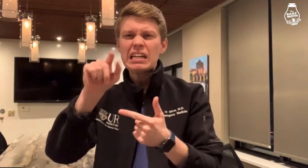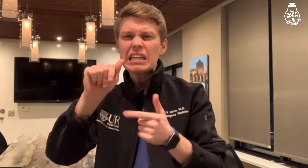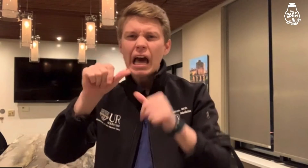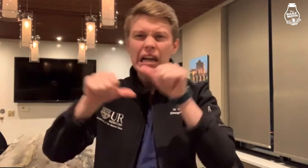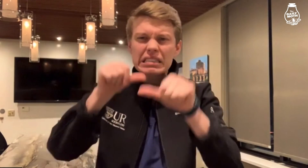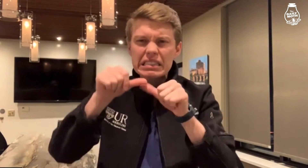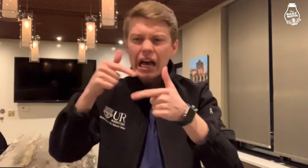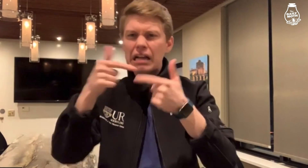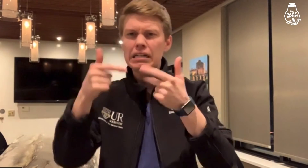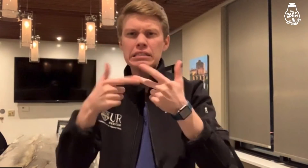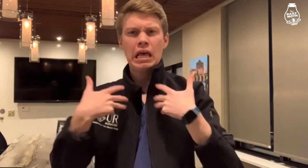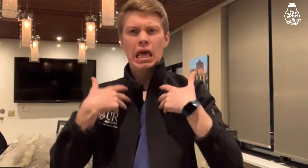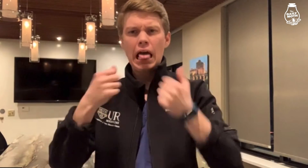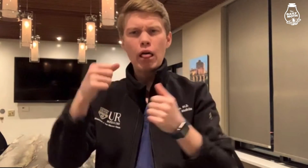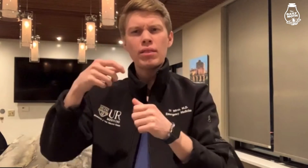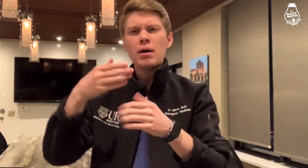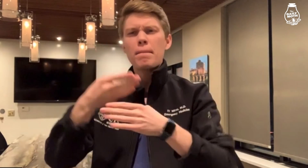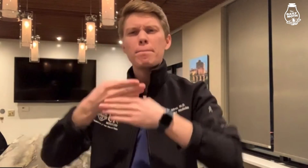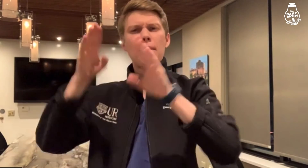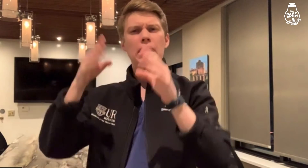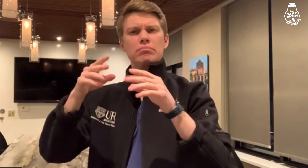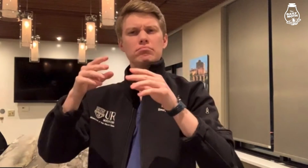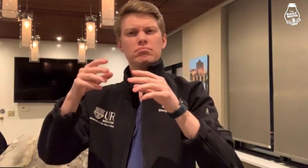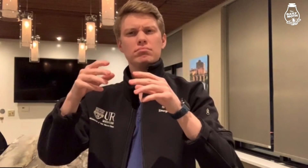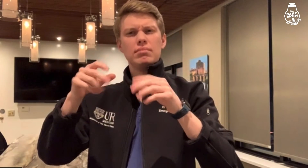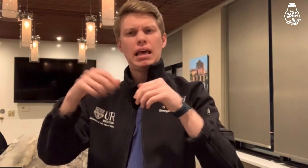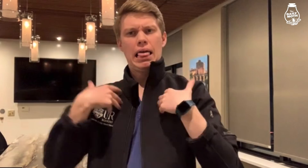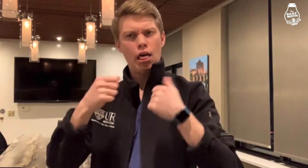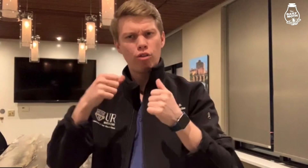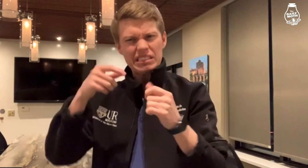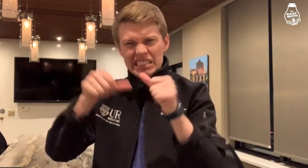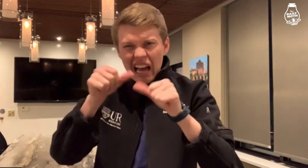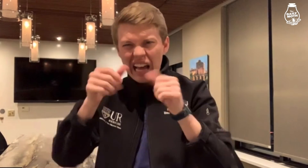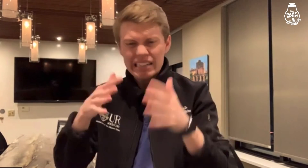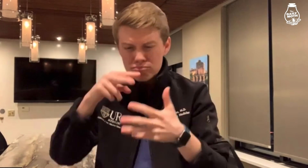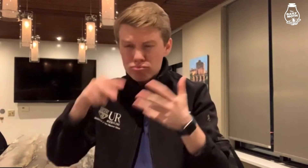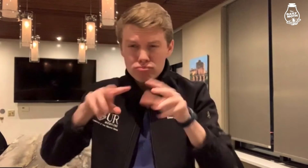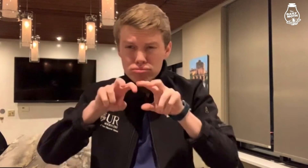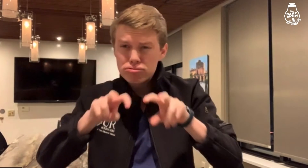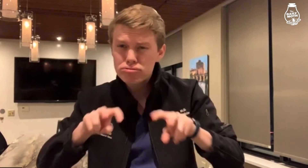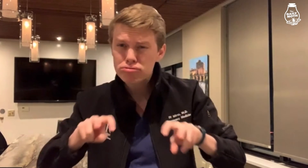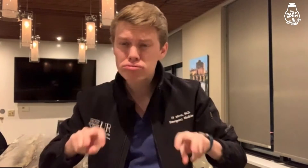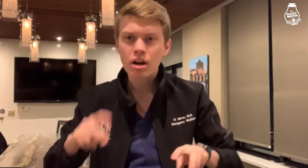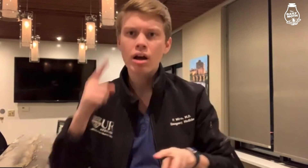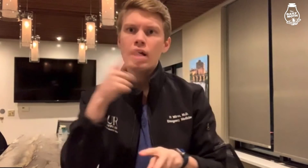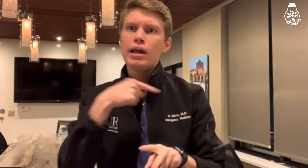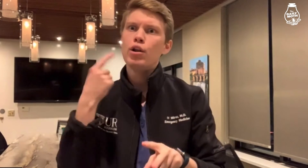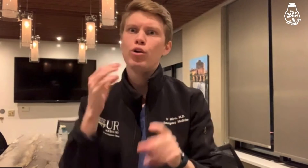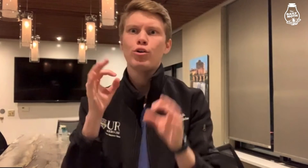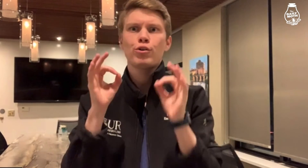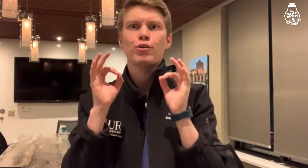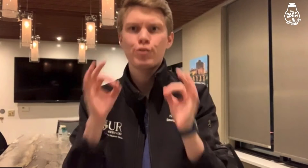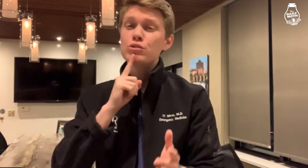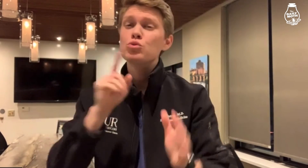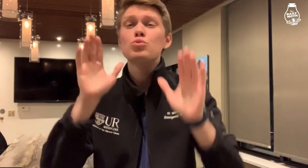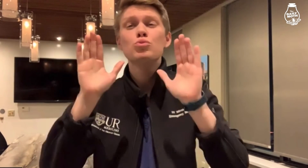data scientists, public health scientists, and they said it looked good.